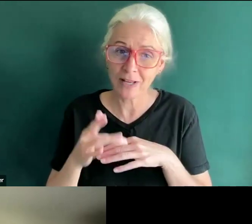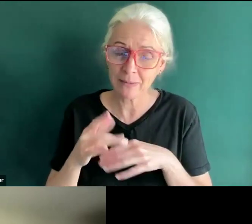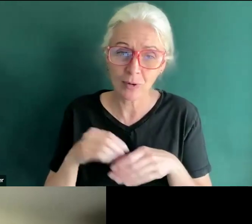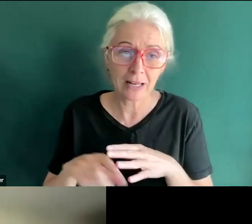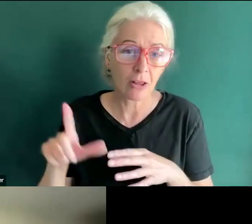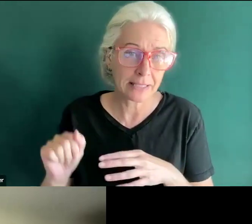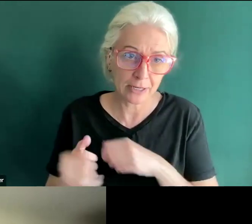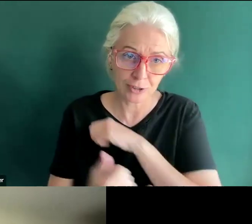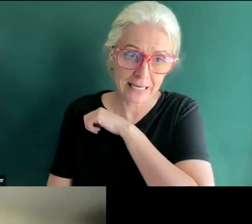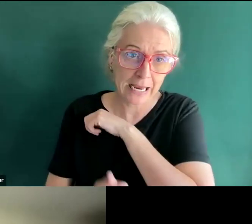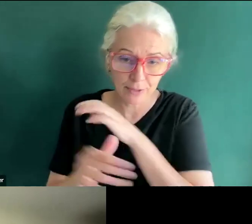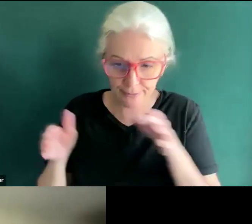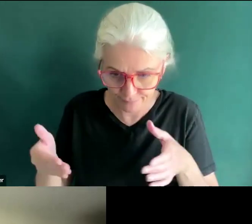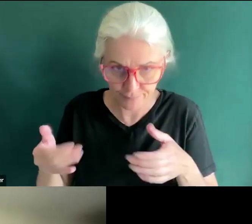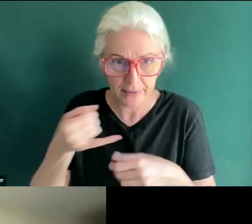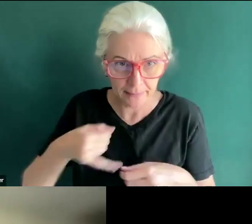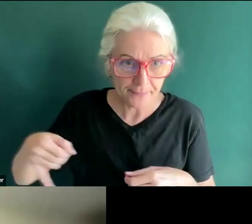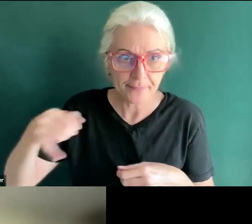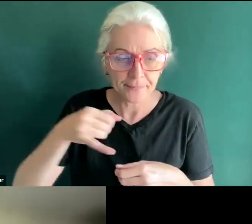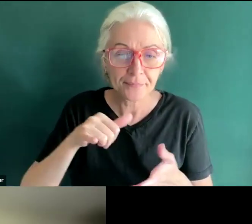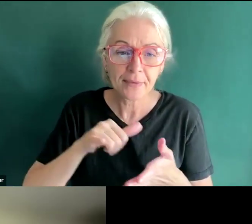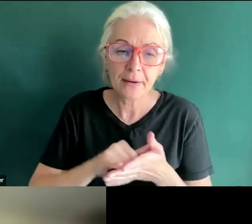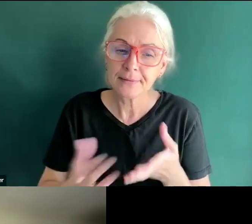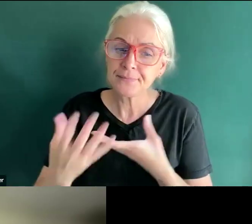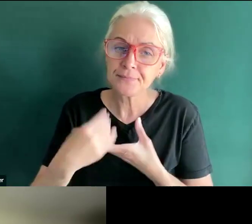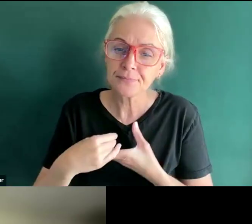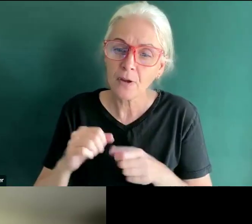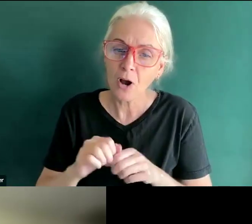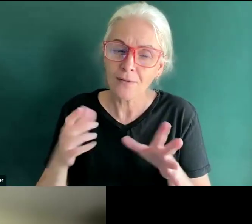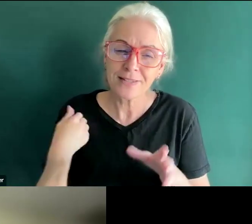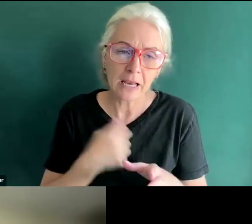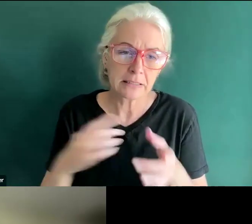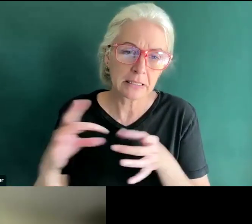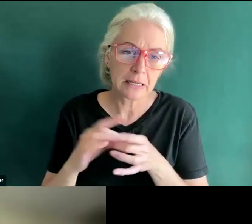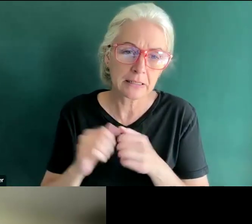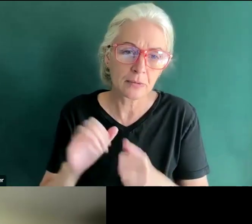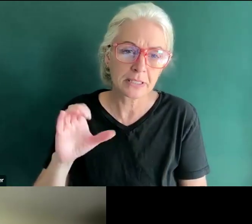Los Angeles County. So, what that entailed was obviously us connecting back with the CDT team